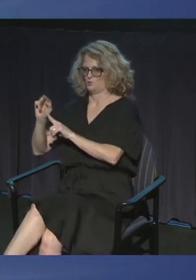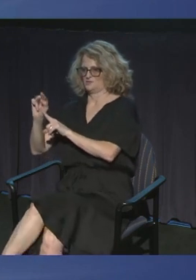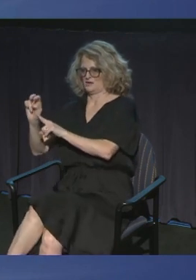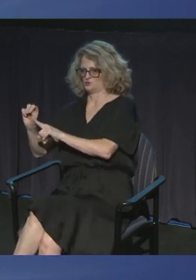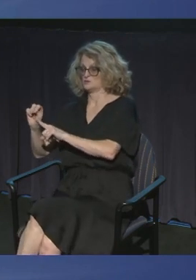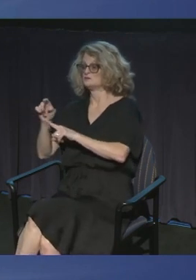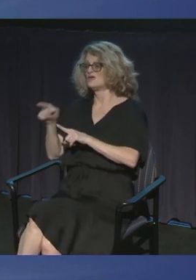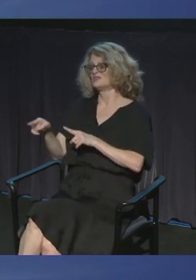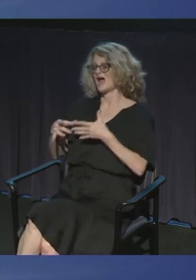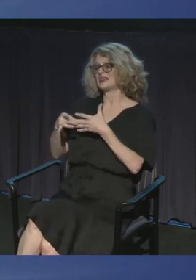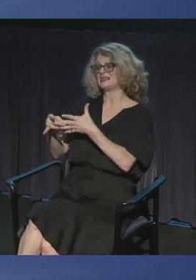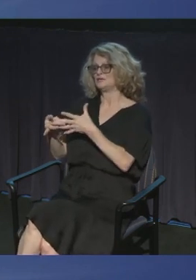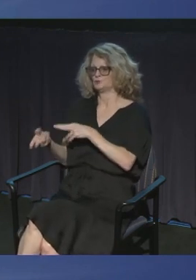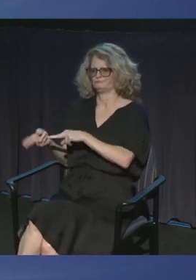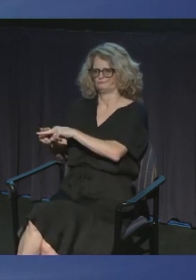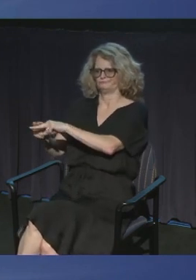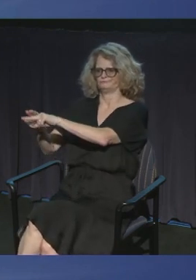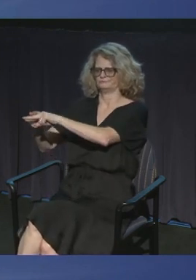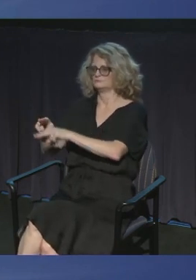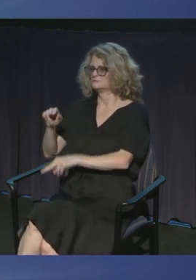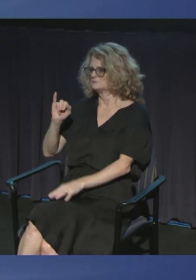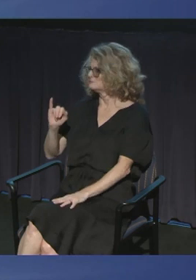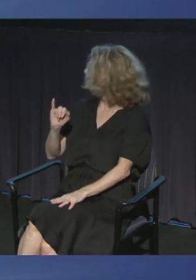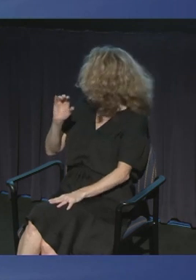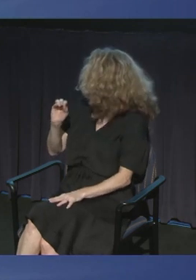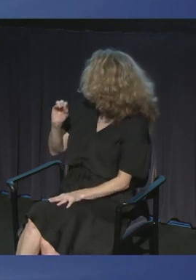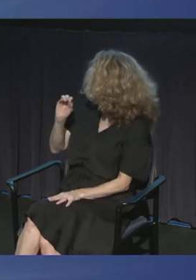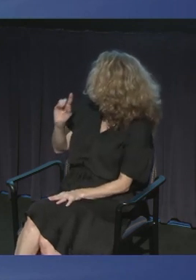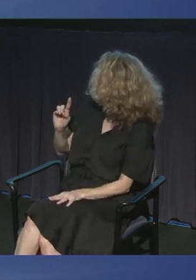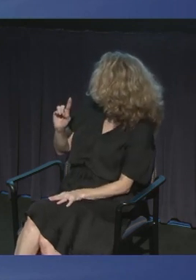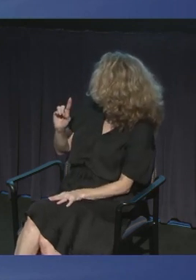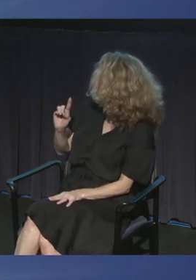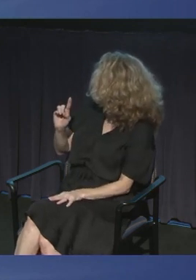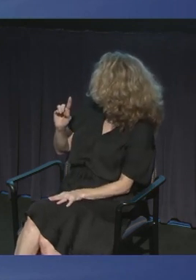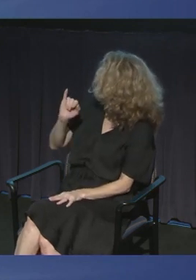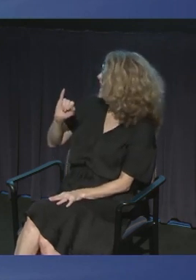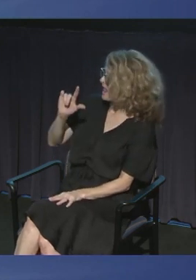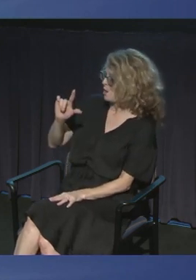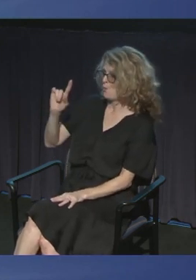TO AN INCREASE IL-1 DENSITIES